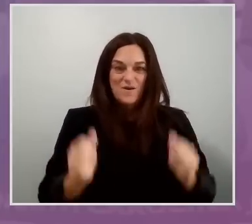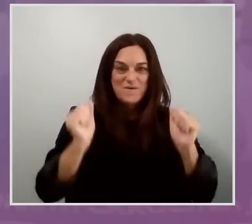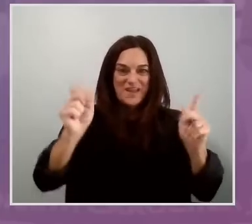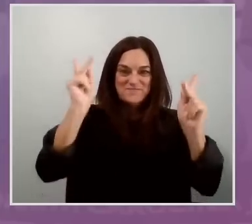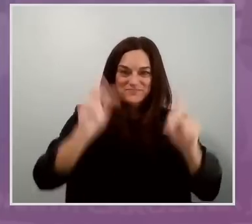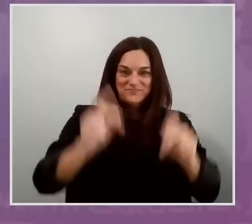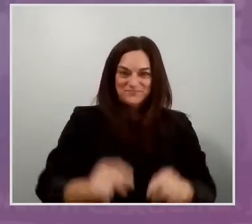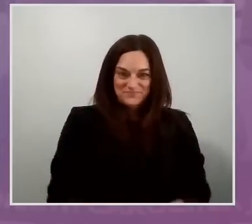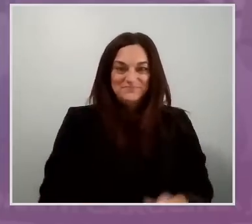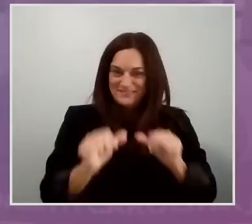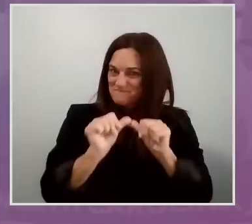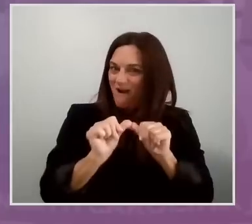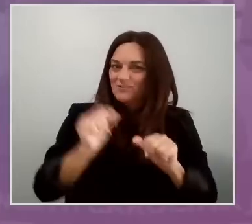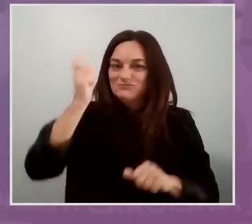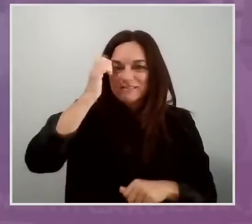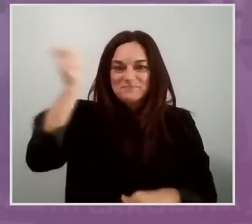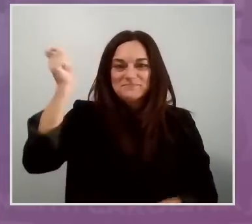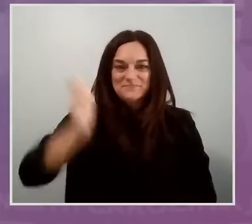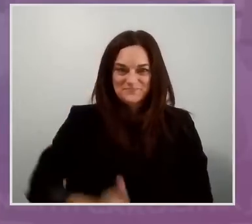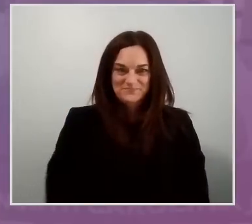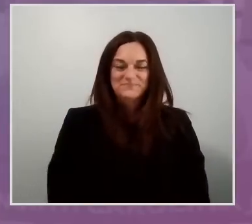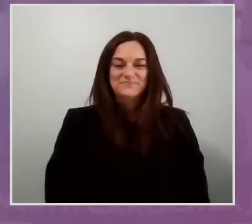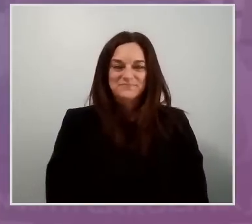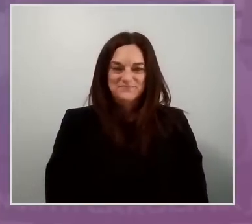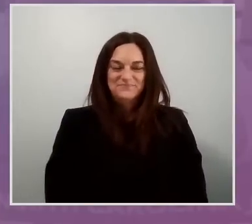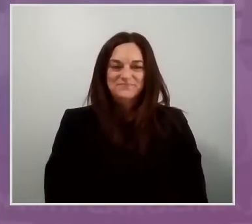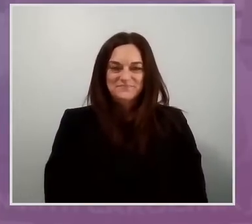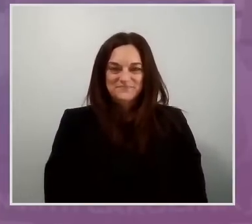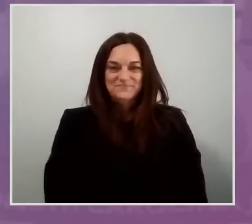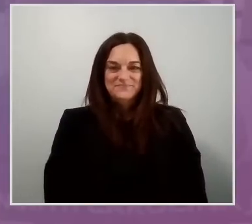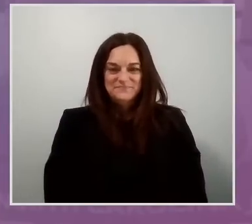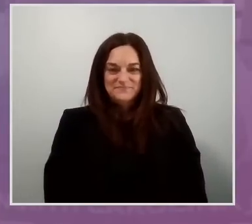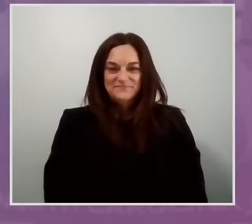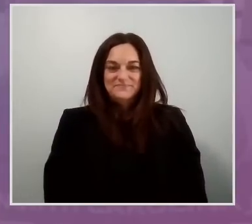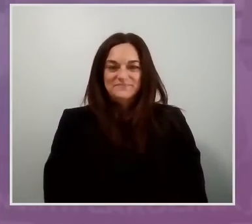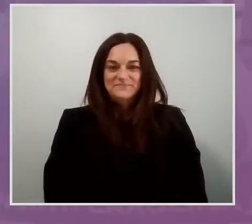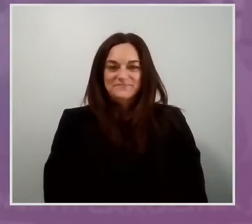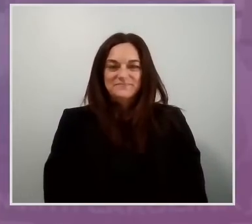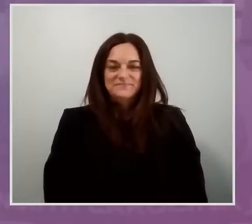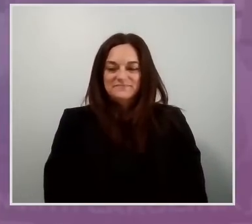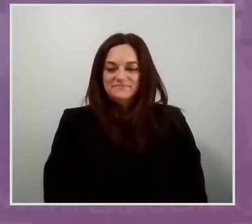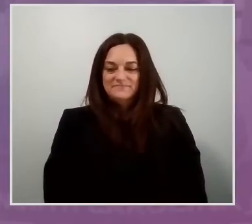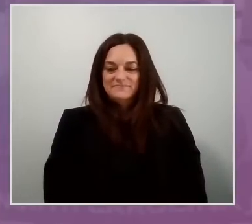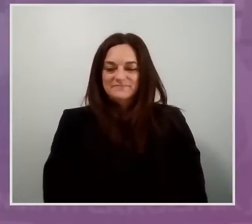YES.